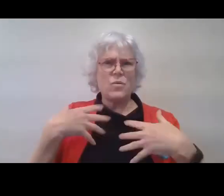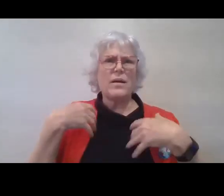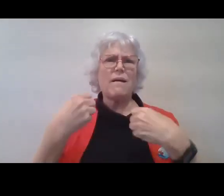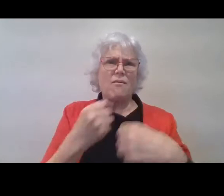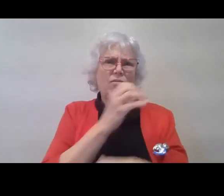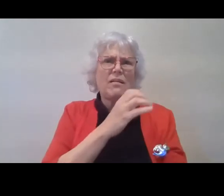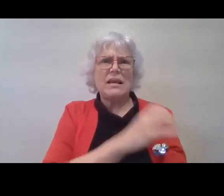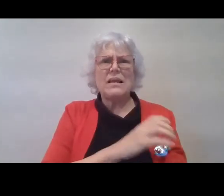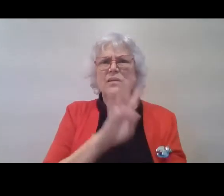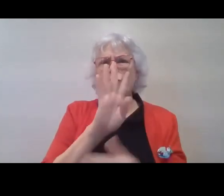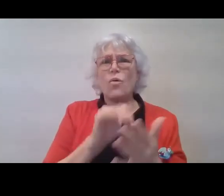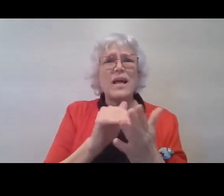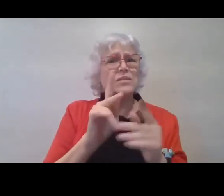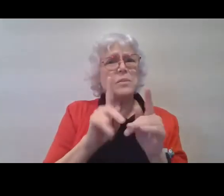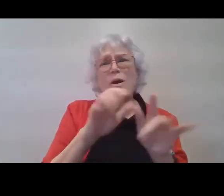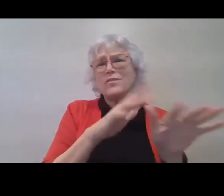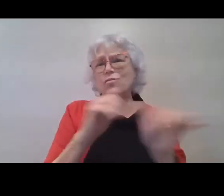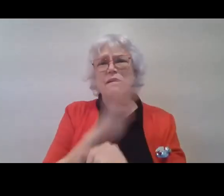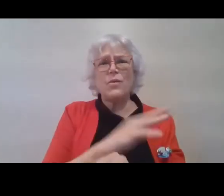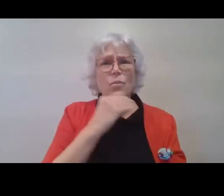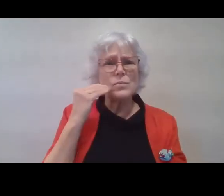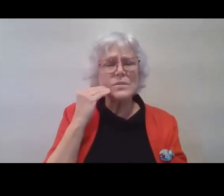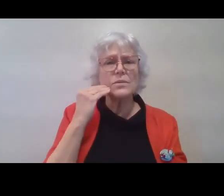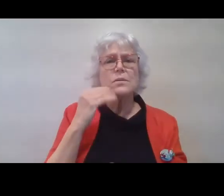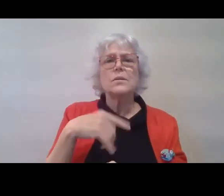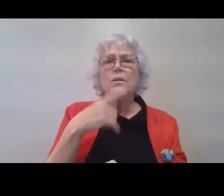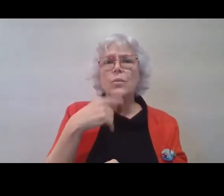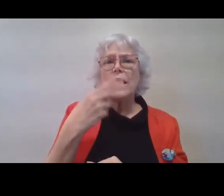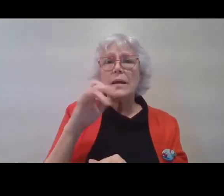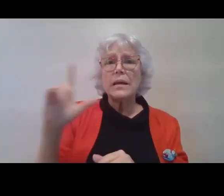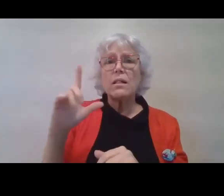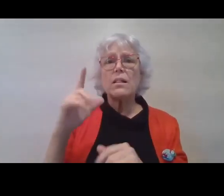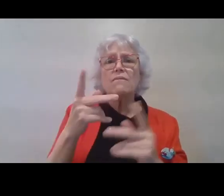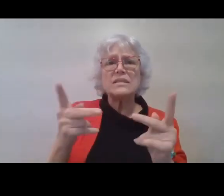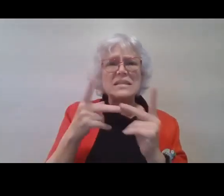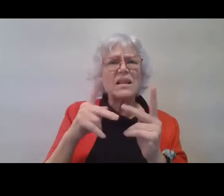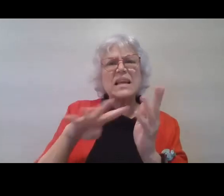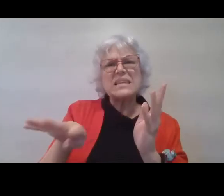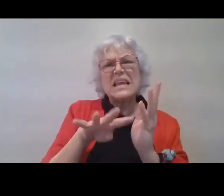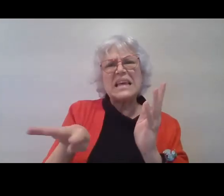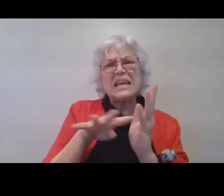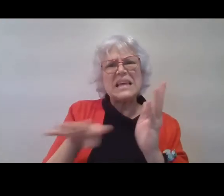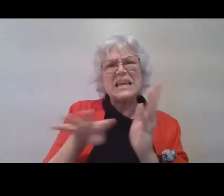displaced from their homes. The Red Hill facility has leaked fuel for decades, with both